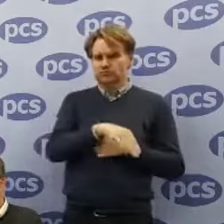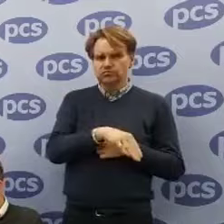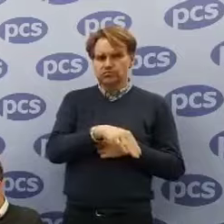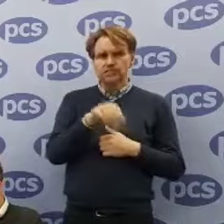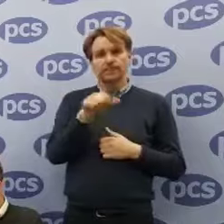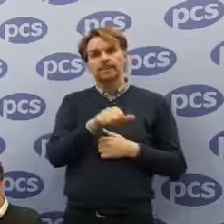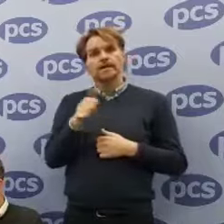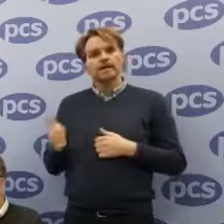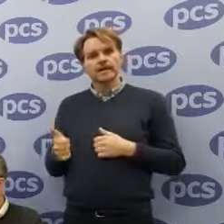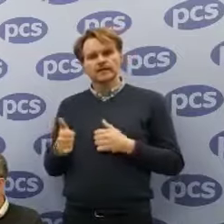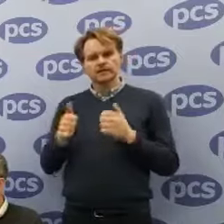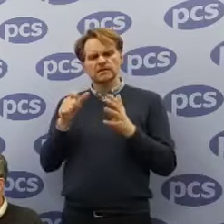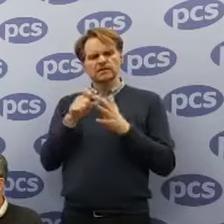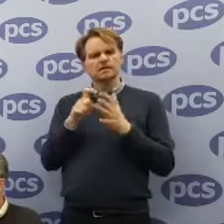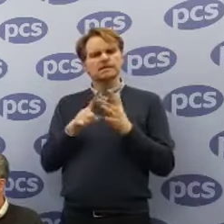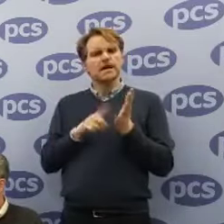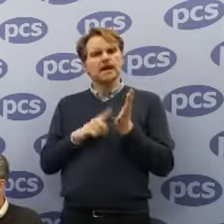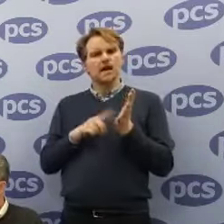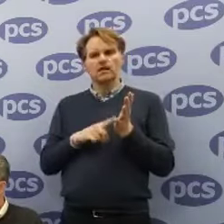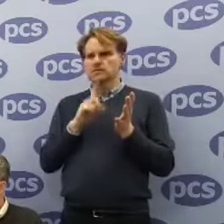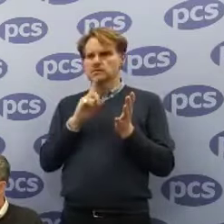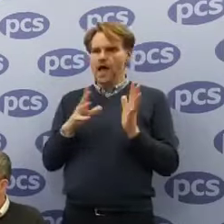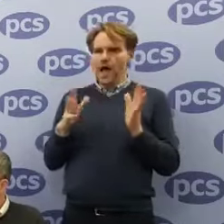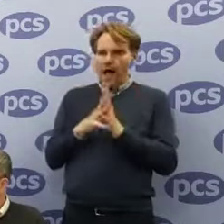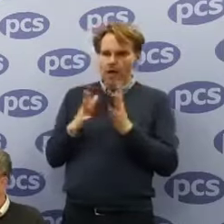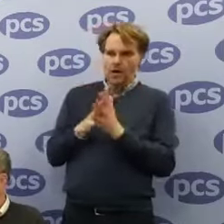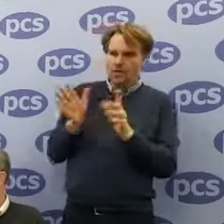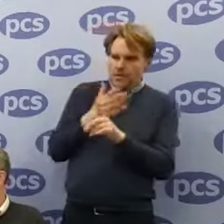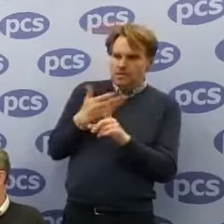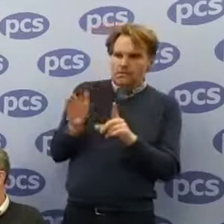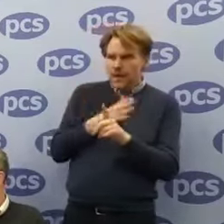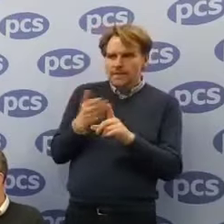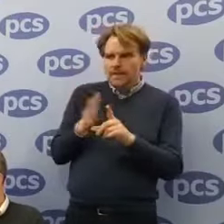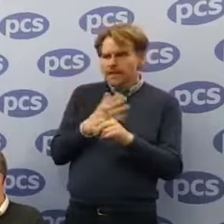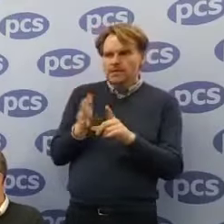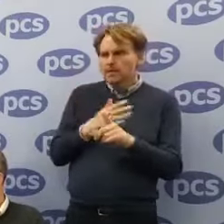can we convince our members to take strike action? So a bit of demotivation there